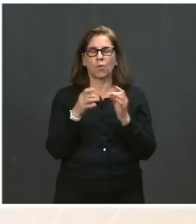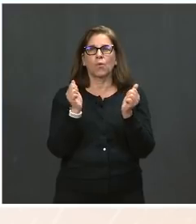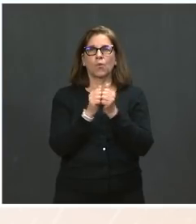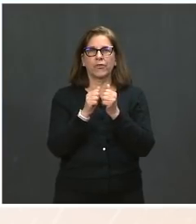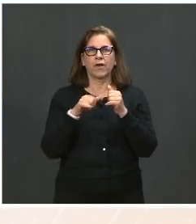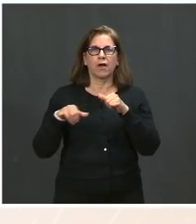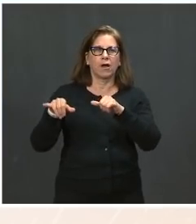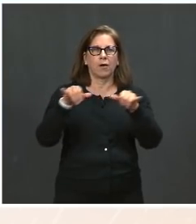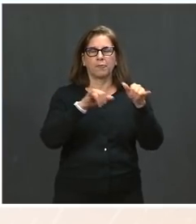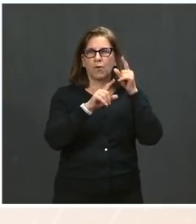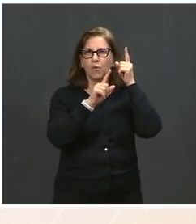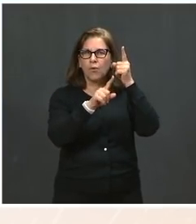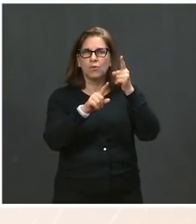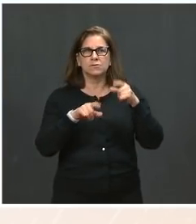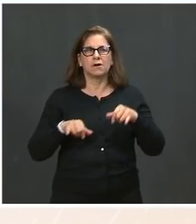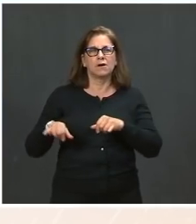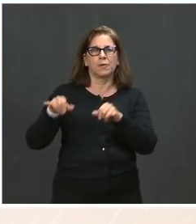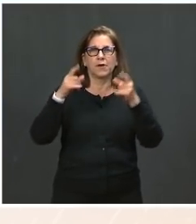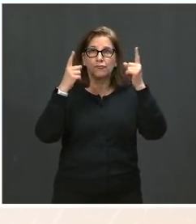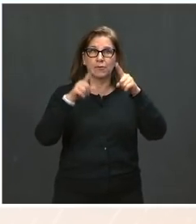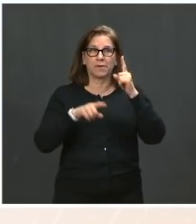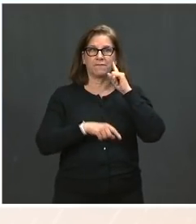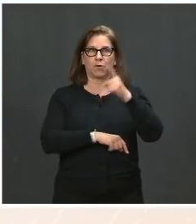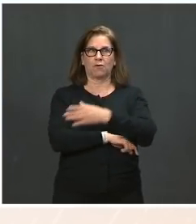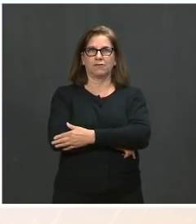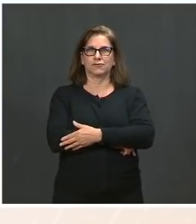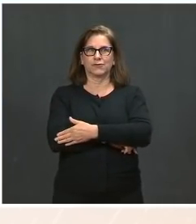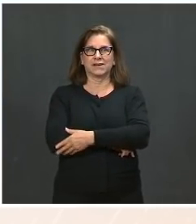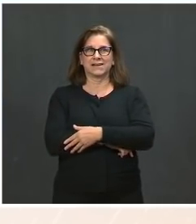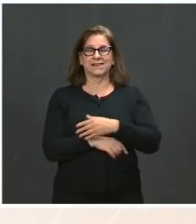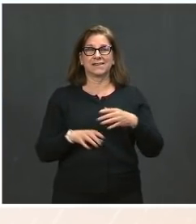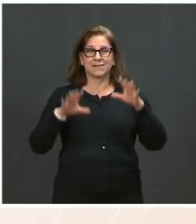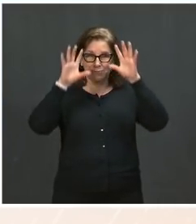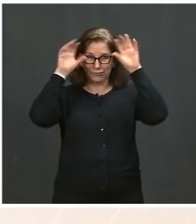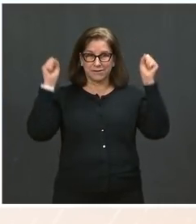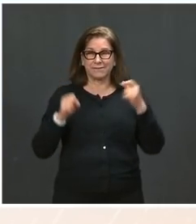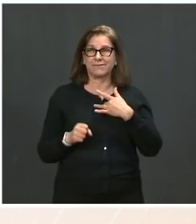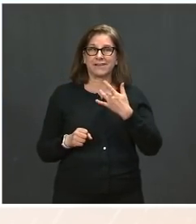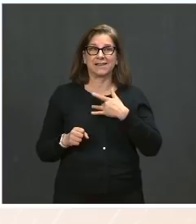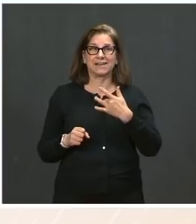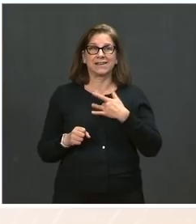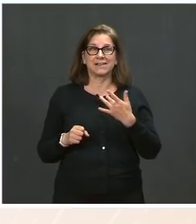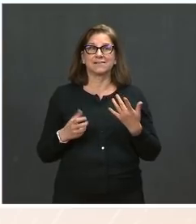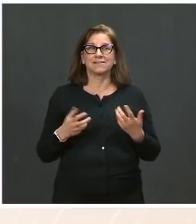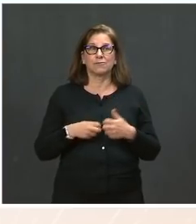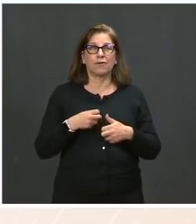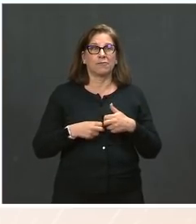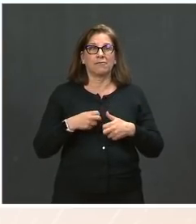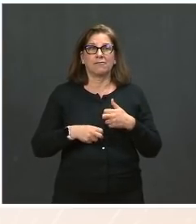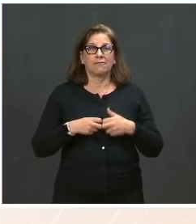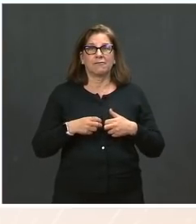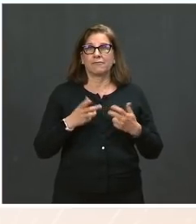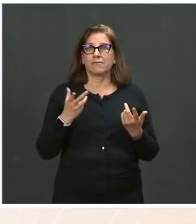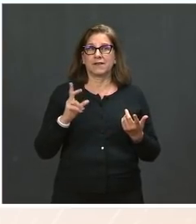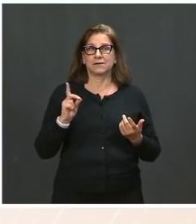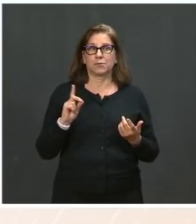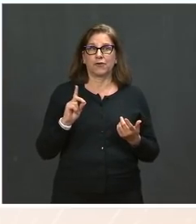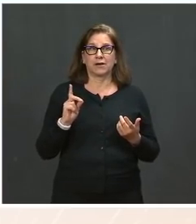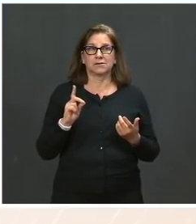He also believes the issues facing our democracy today are not insurmountable if we choose to tackle them together. And he definitely believes that Republicans